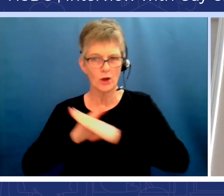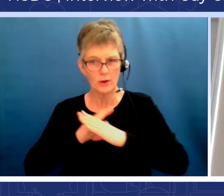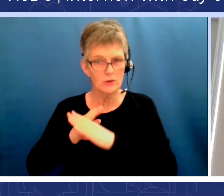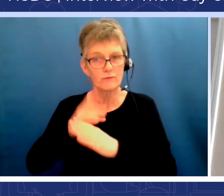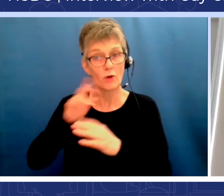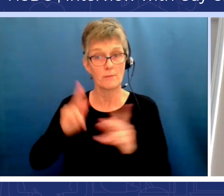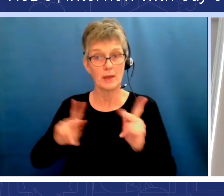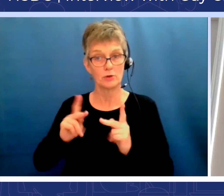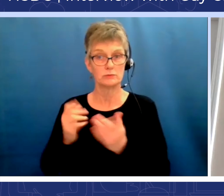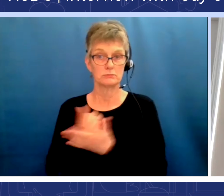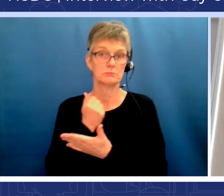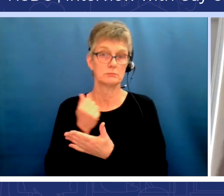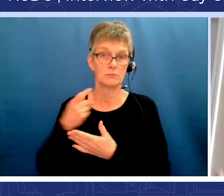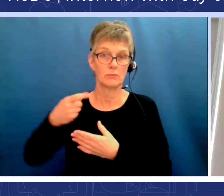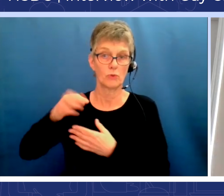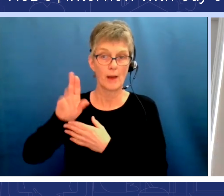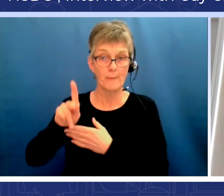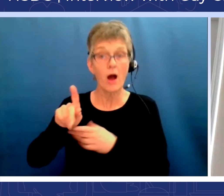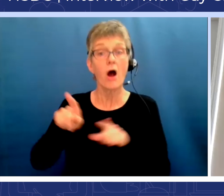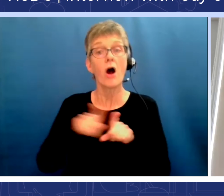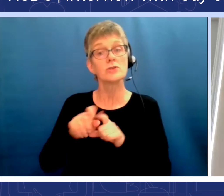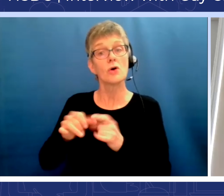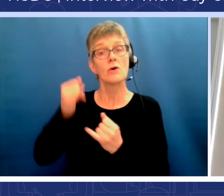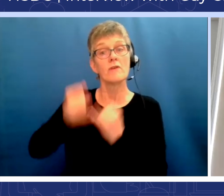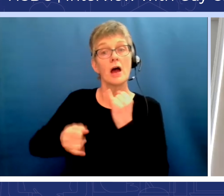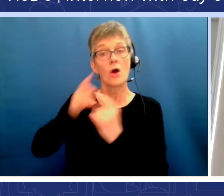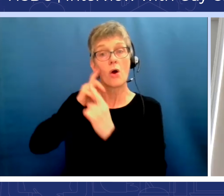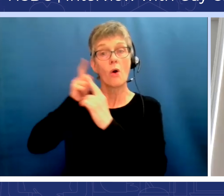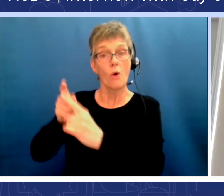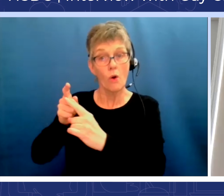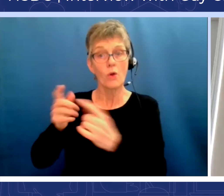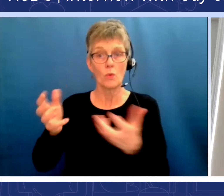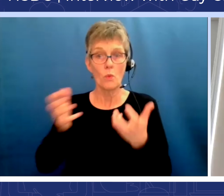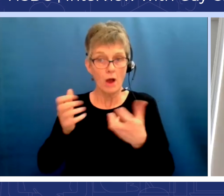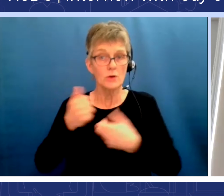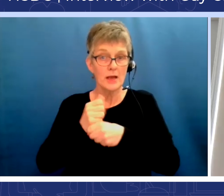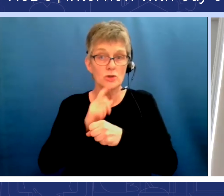the most finalized goal that we have is to ensure that folks get connected to long-term care so